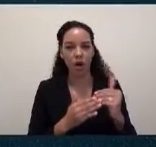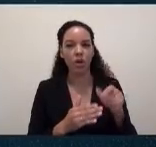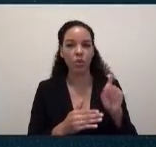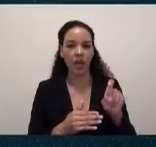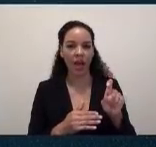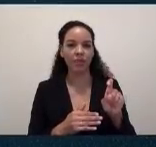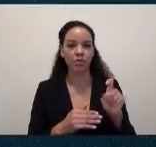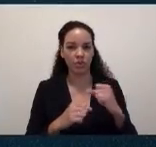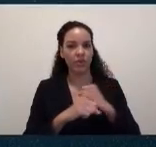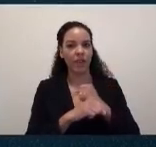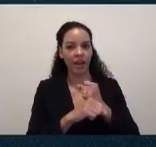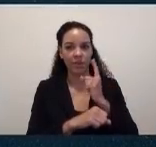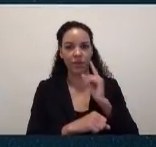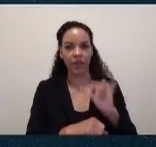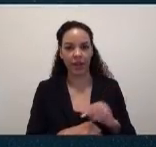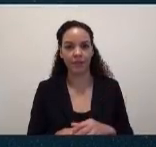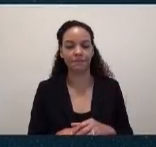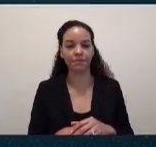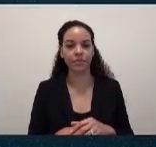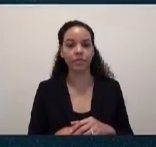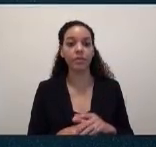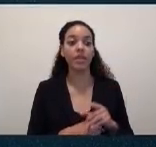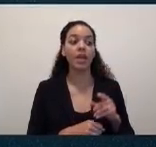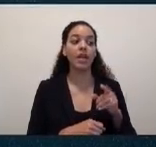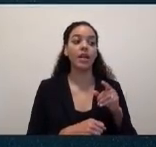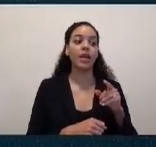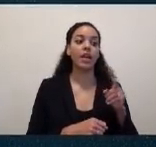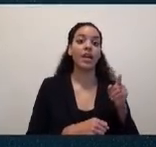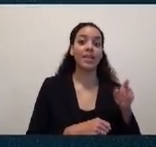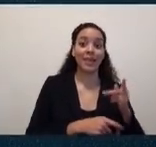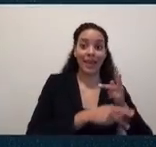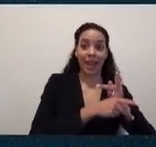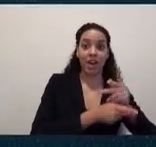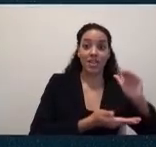Let's make it less expensive, let's make it more accessible for working parents,